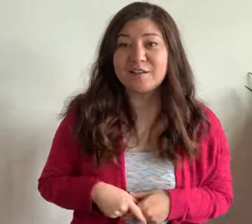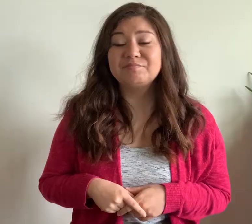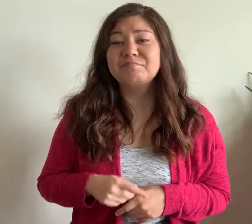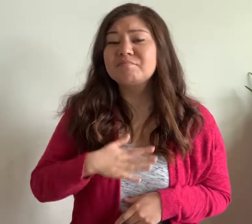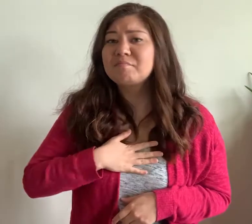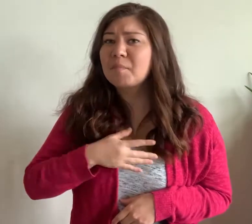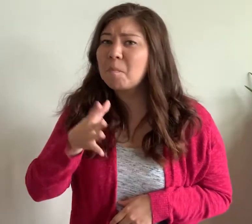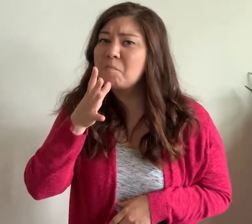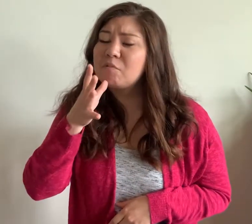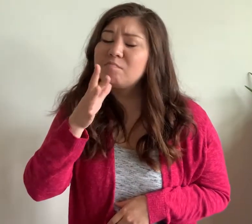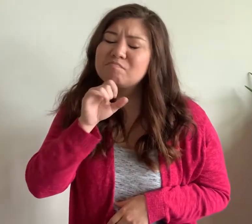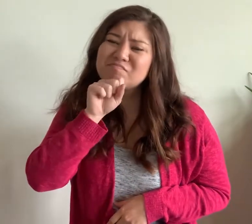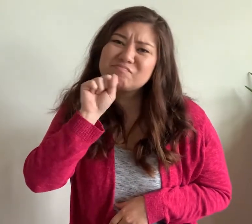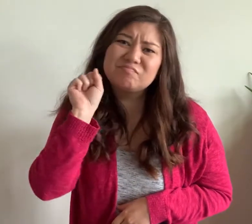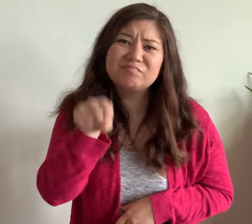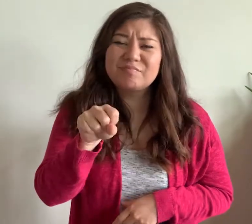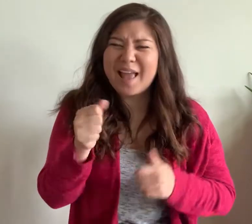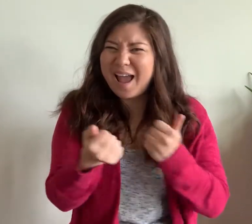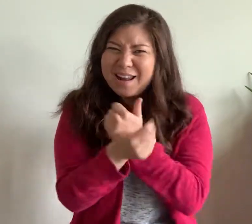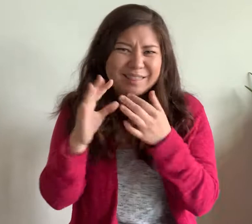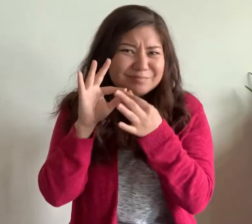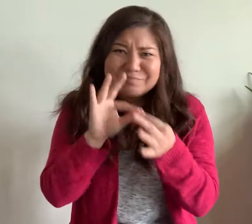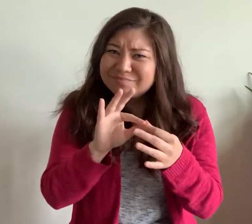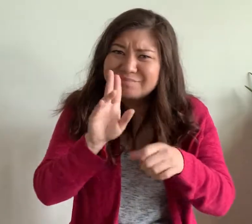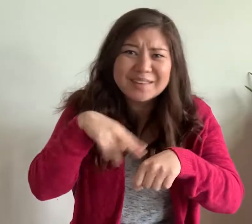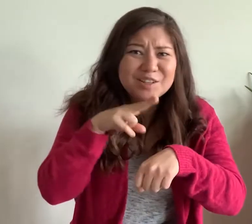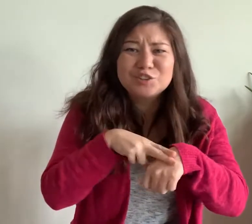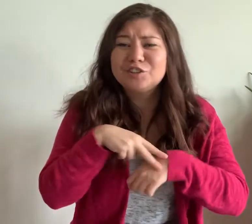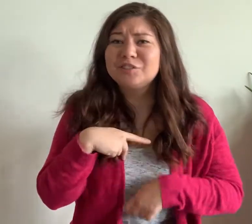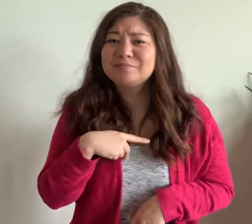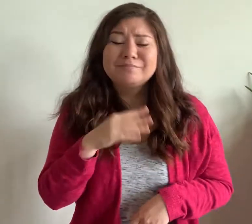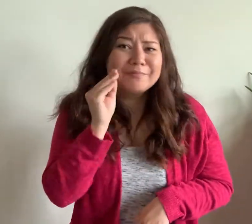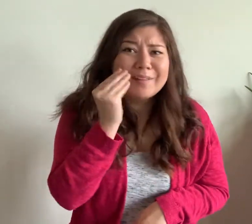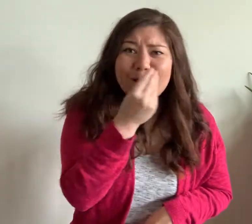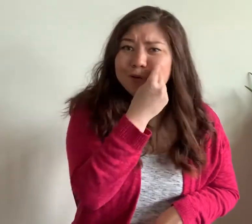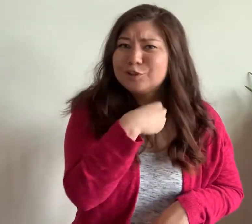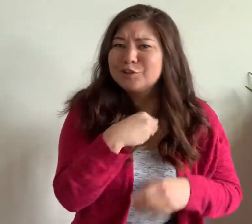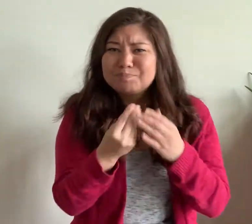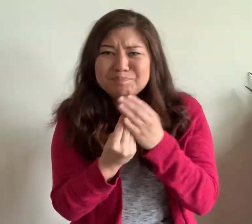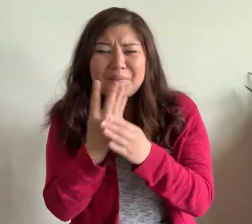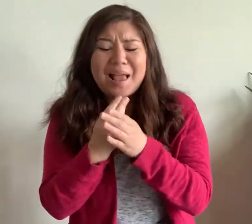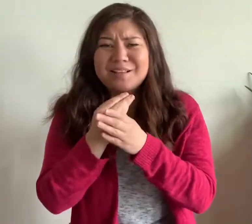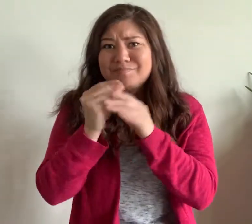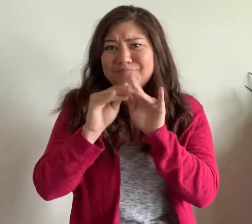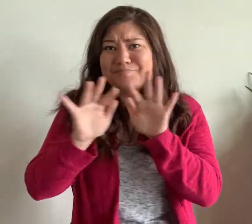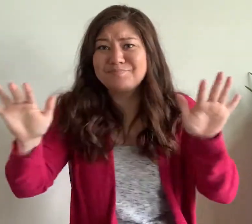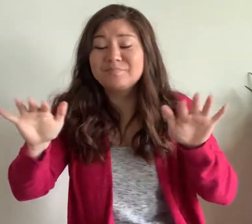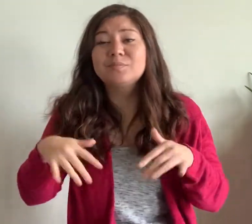My mother loved all things nature, flowers, and plants